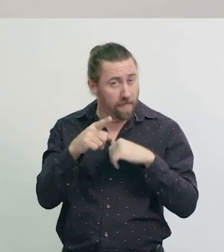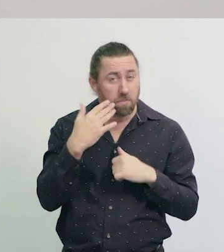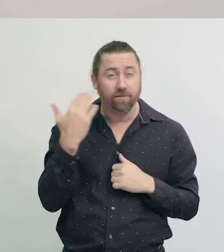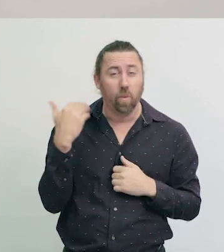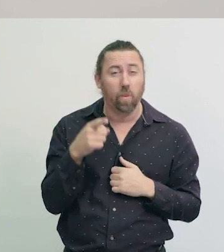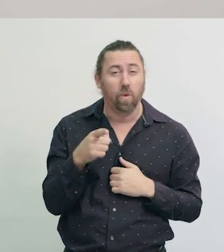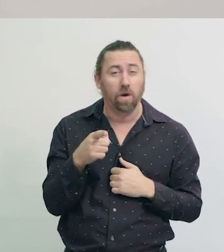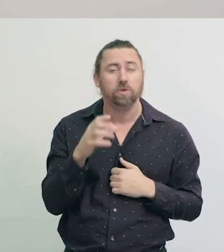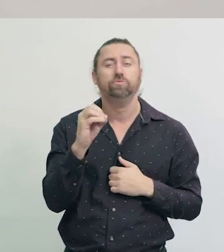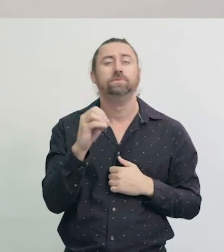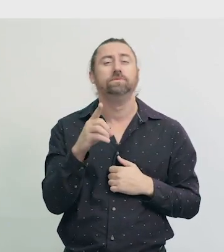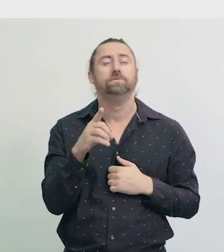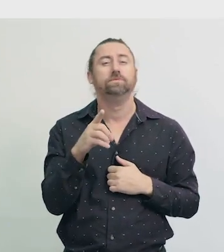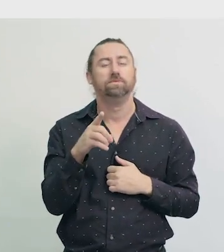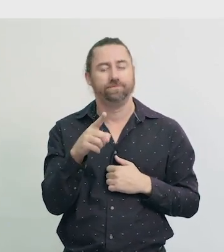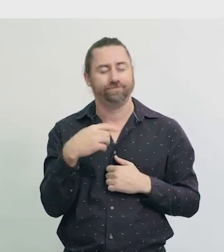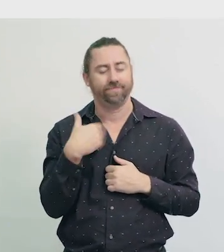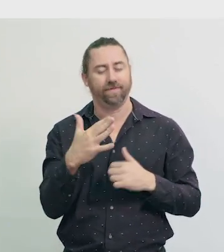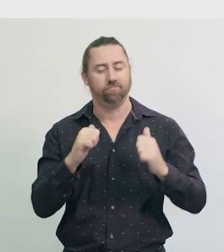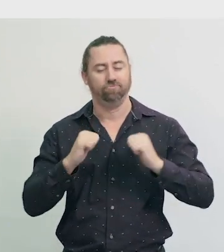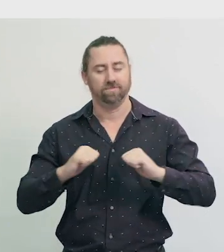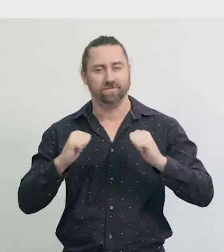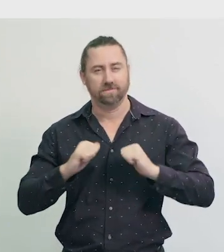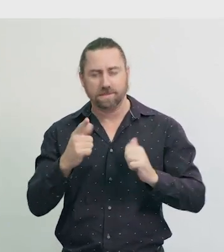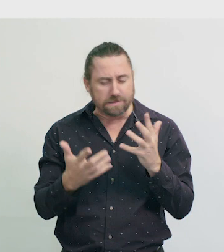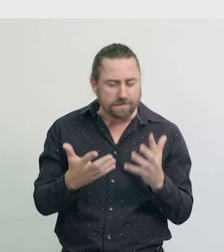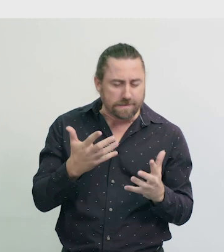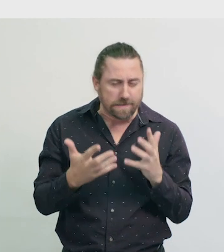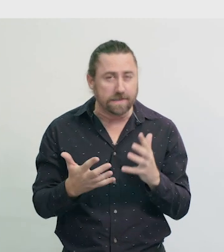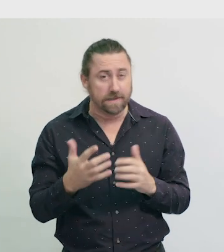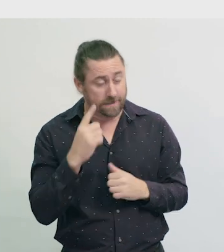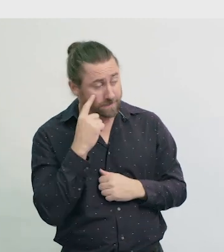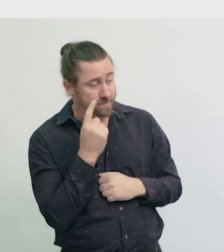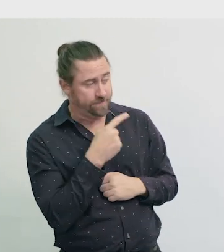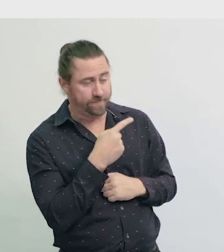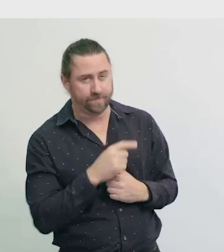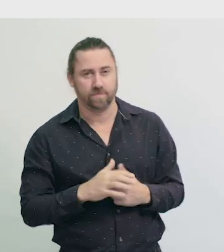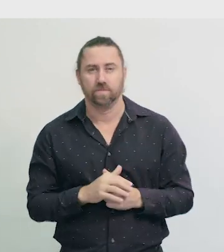In case you're a bit rusty, here's a list of the angle types and what sizes they are.